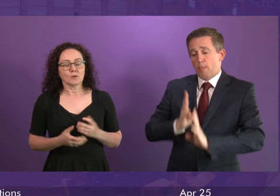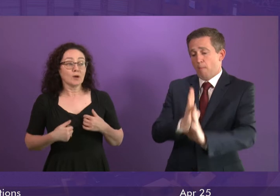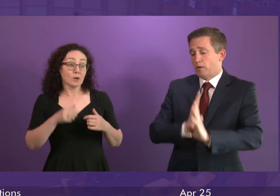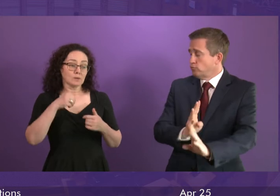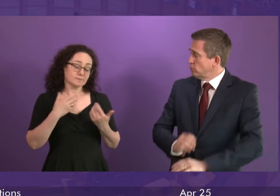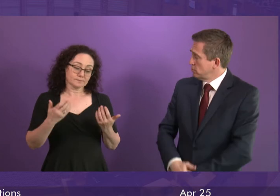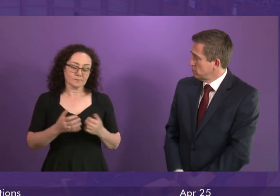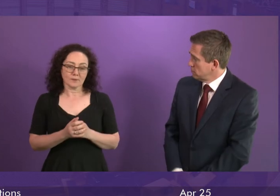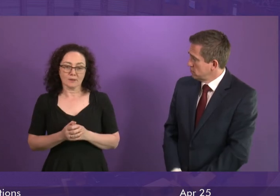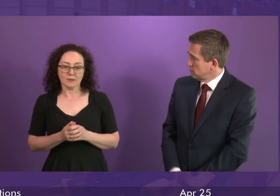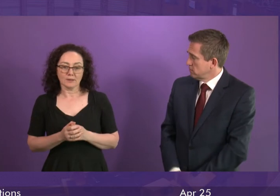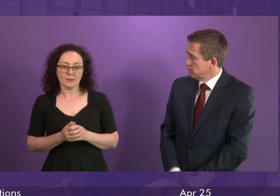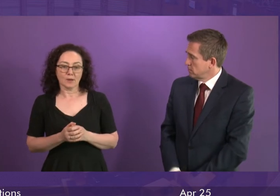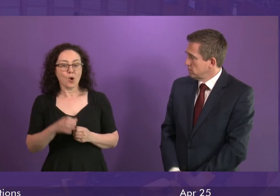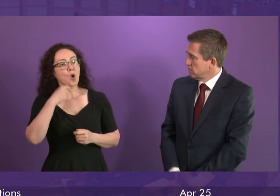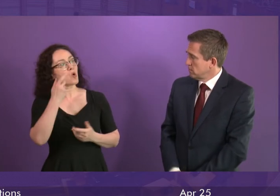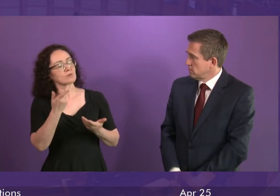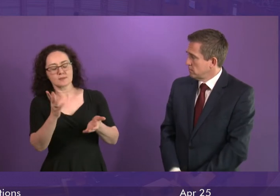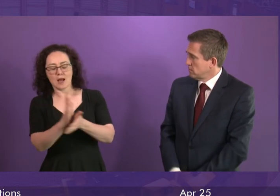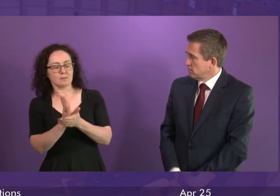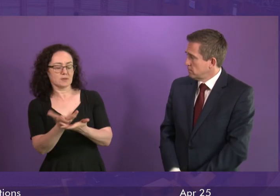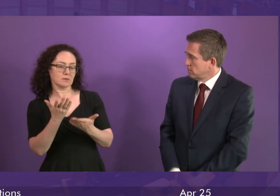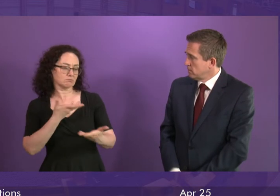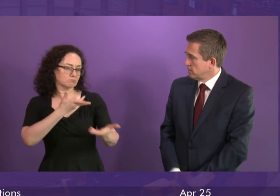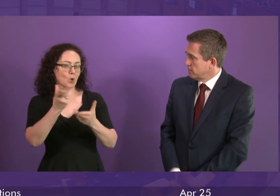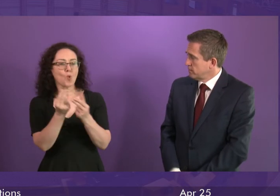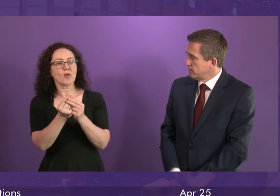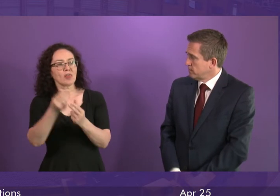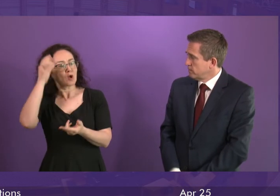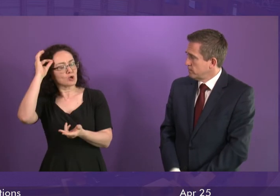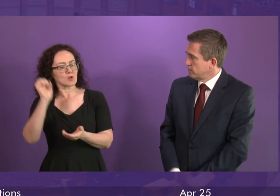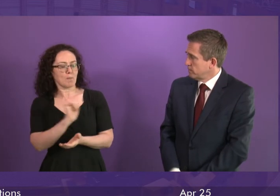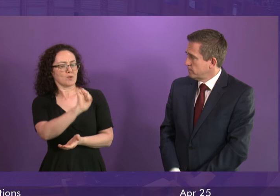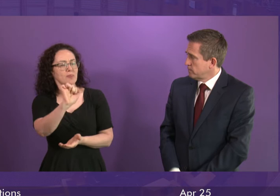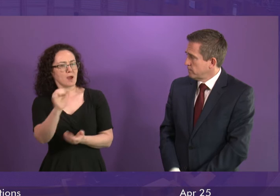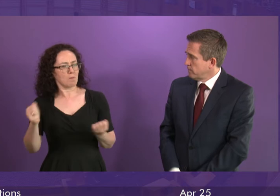We are always happy to talk to councils about the range of powers that are at their disposal.